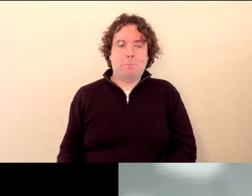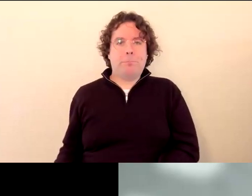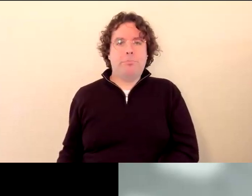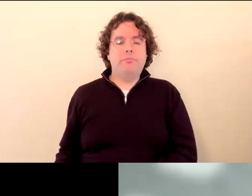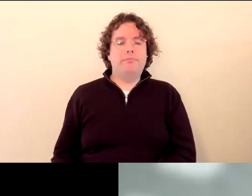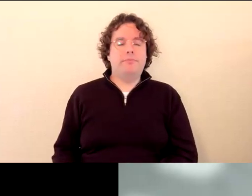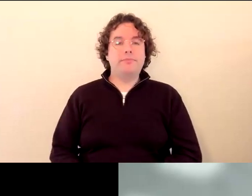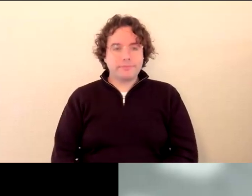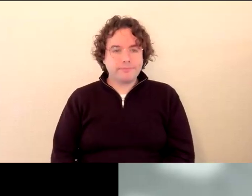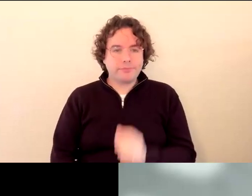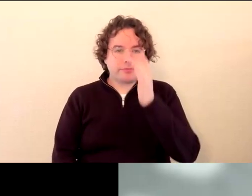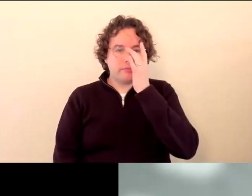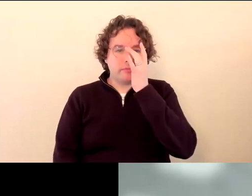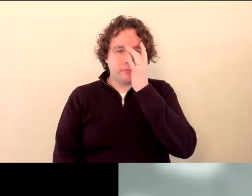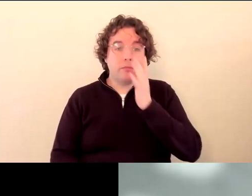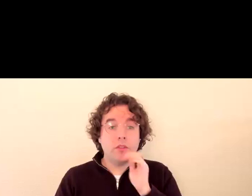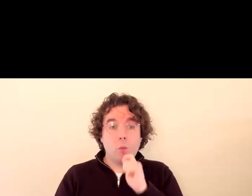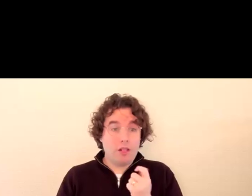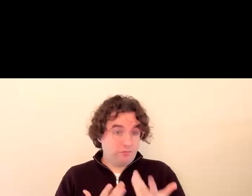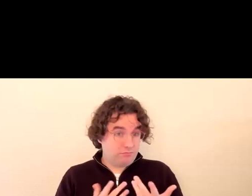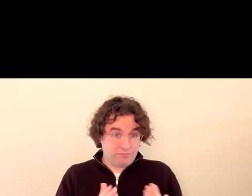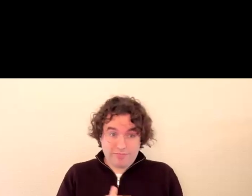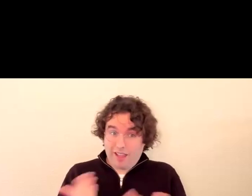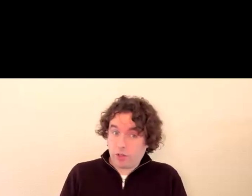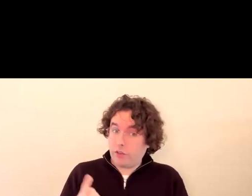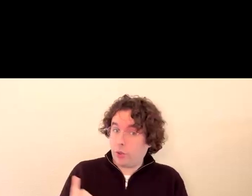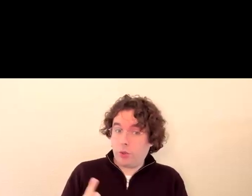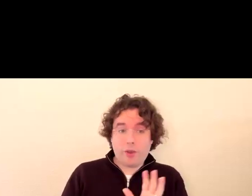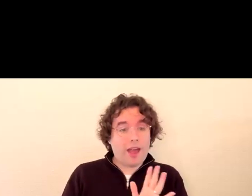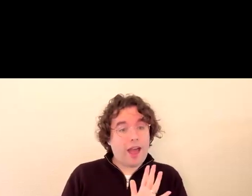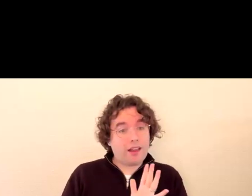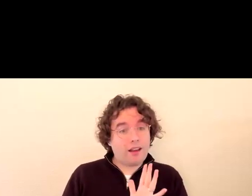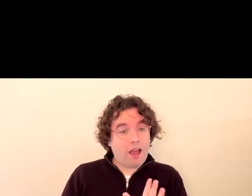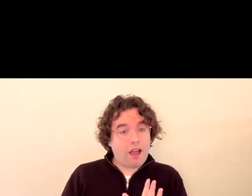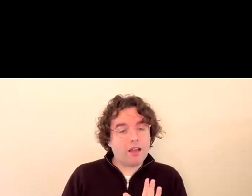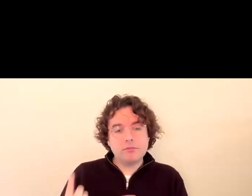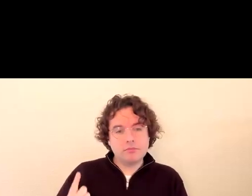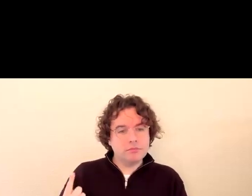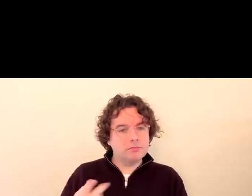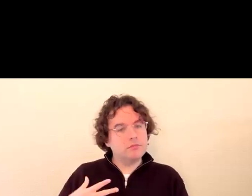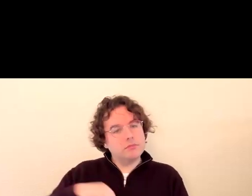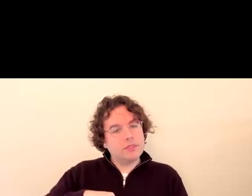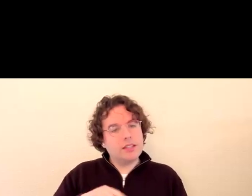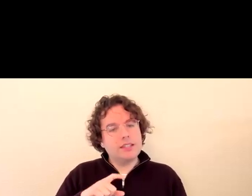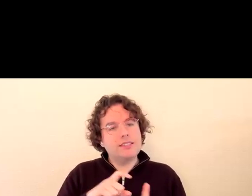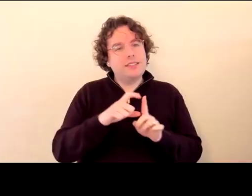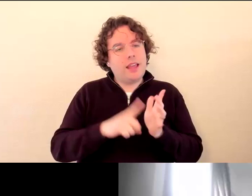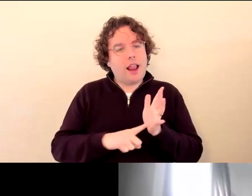So I will hand over now to Anna, who is a member of the DLN and who will be sharing kind of from